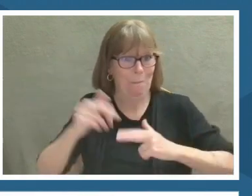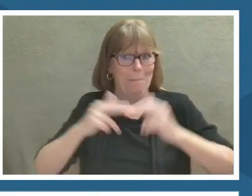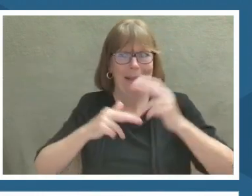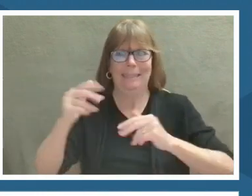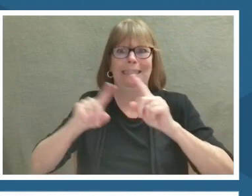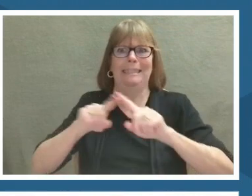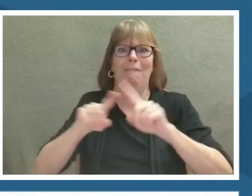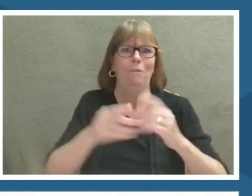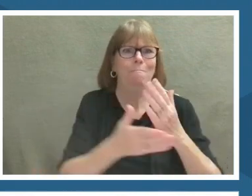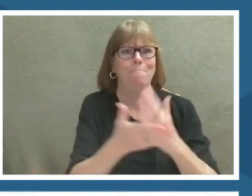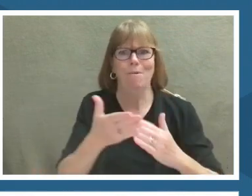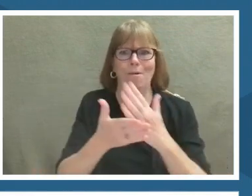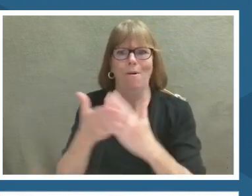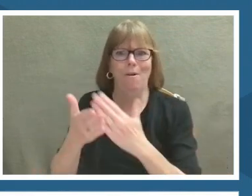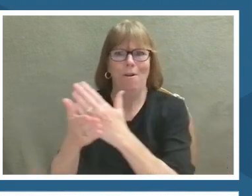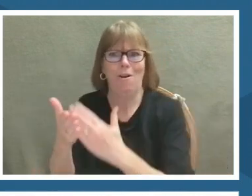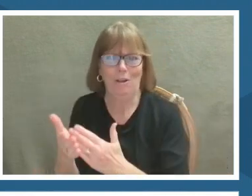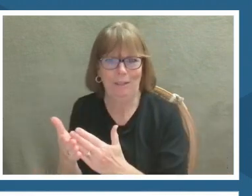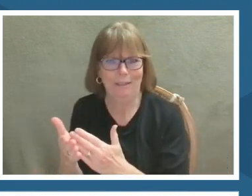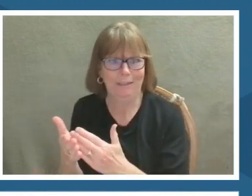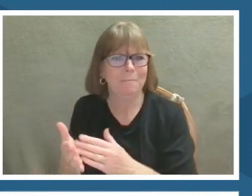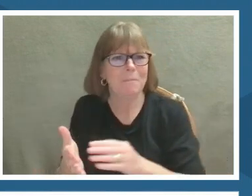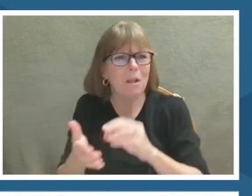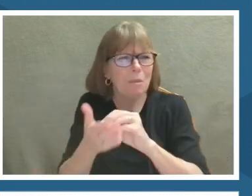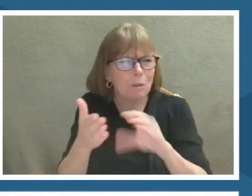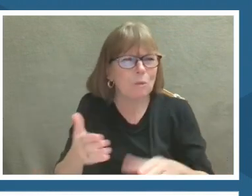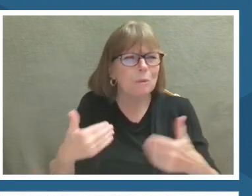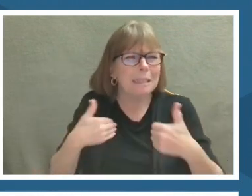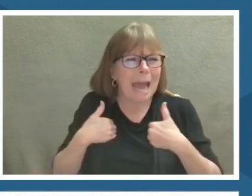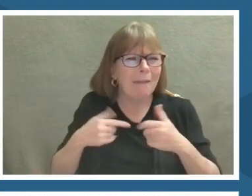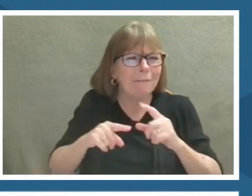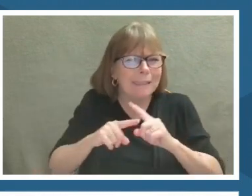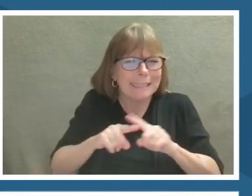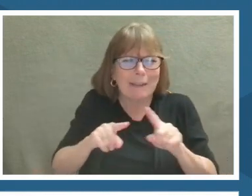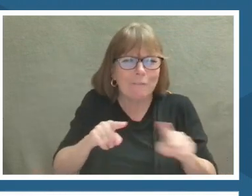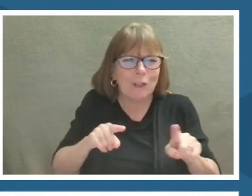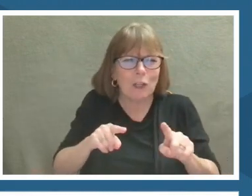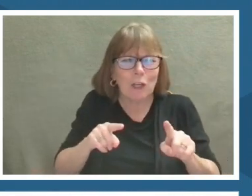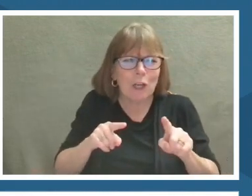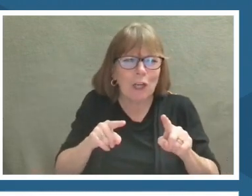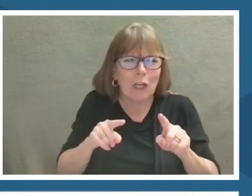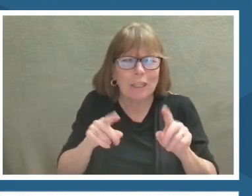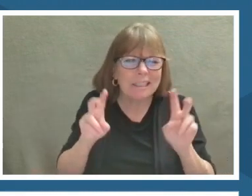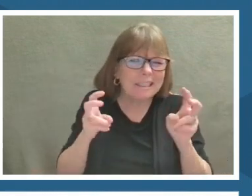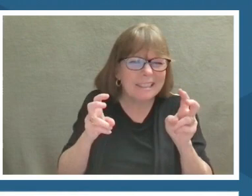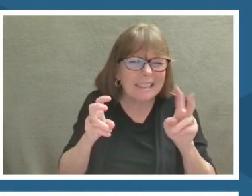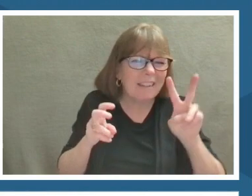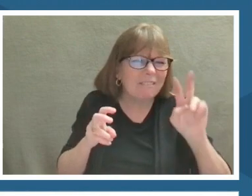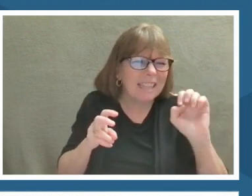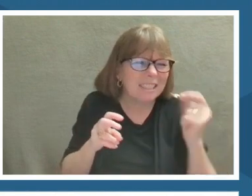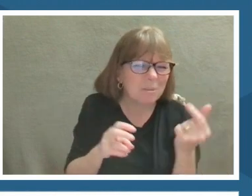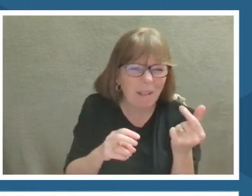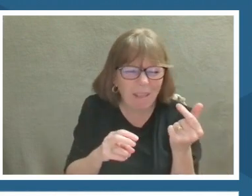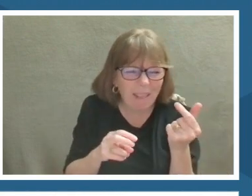building having different blocks uh different vegetables as you were science